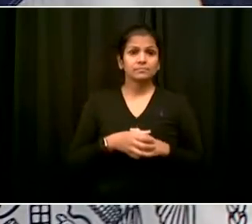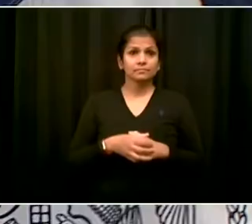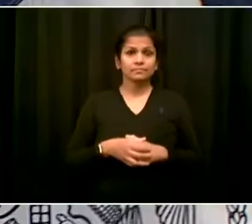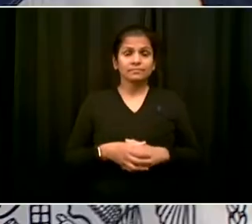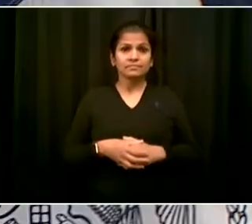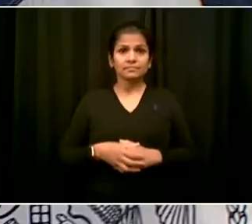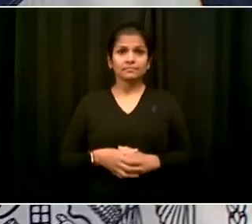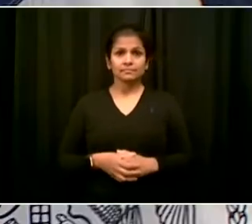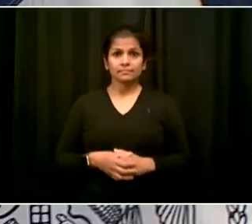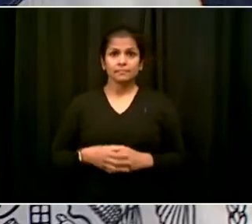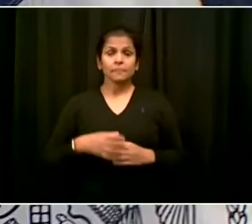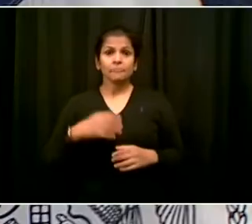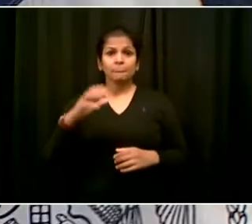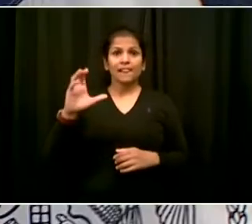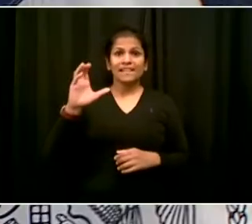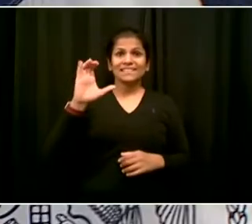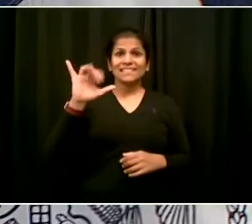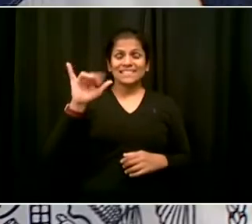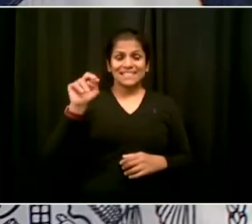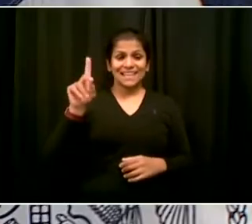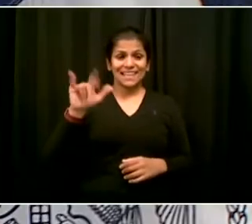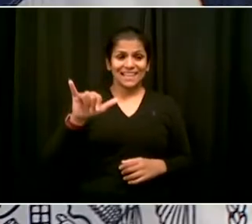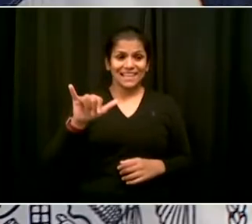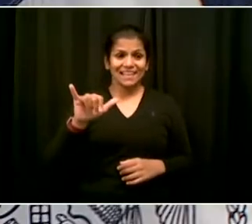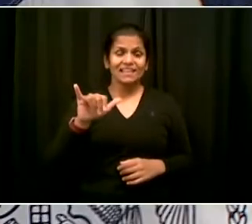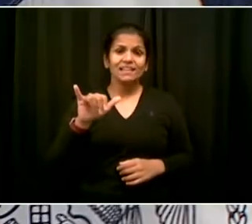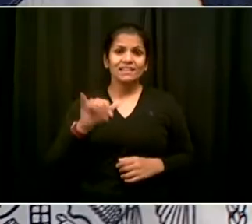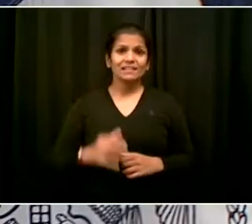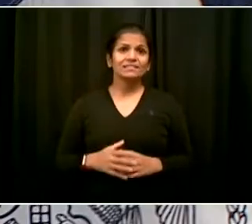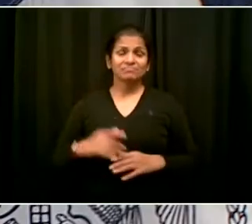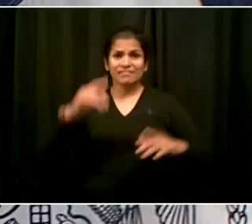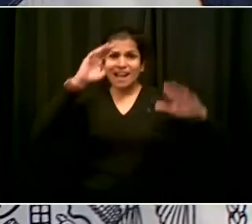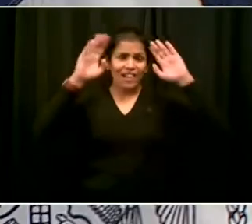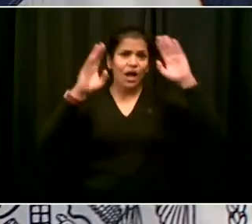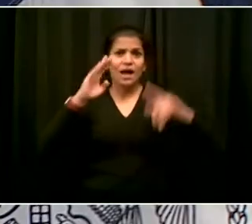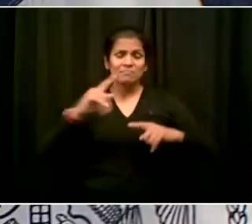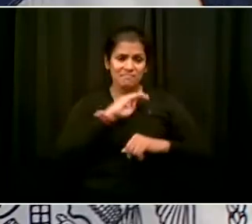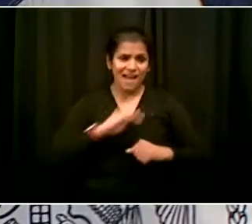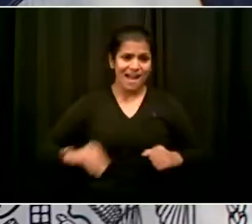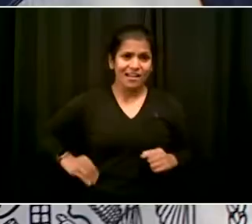THEIR COMMUNITY. WE HAVE TIME FOR TWO MORE QUESTIONS, FIRST ONE IS POLITICO.